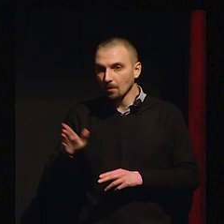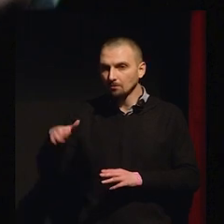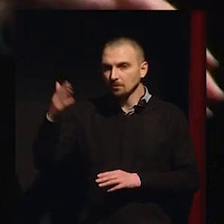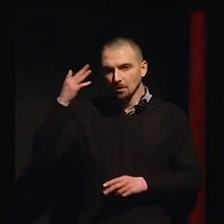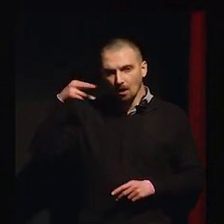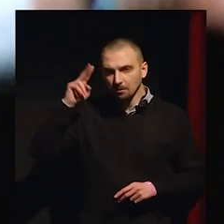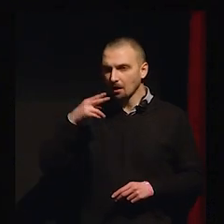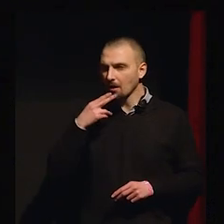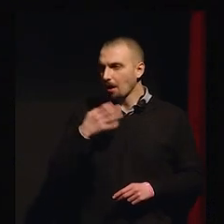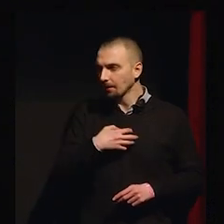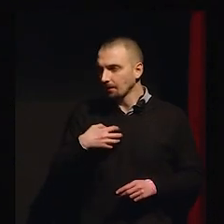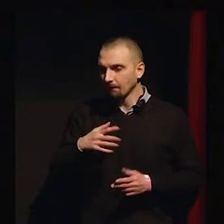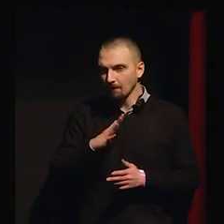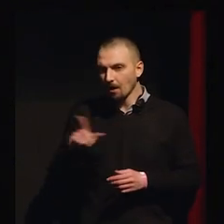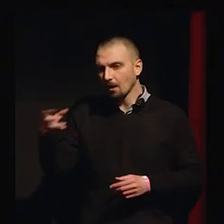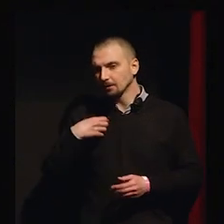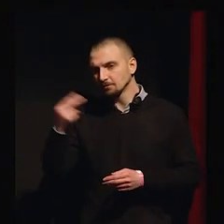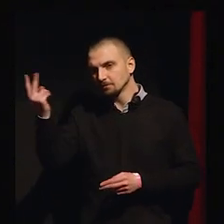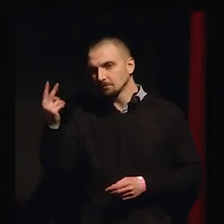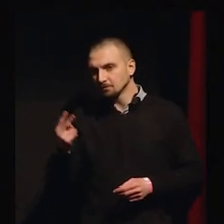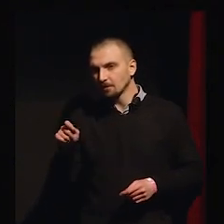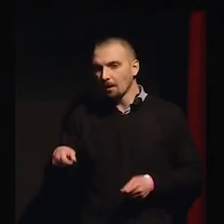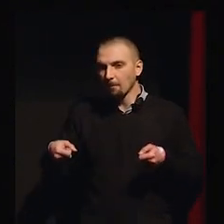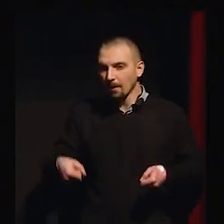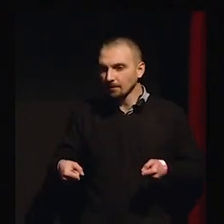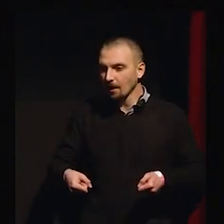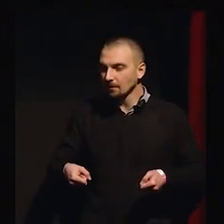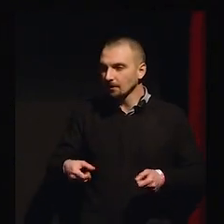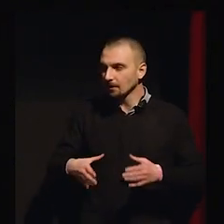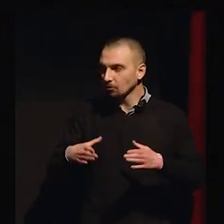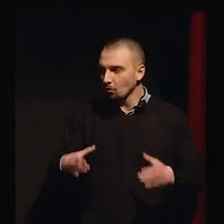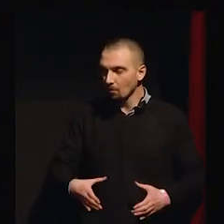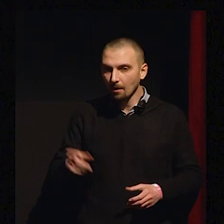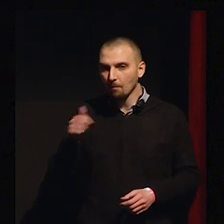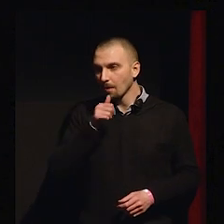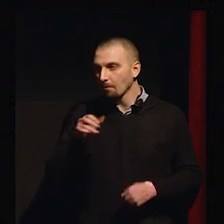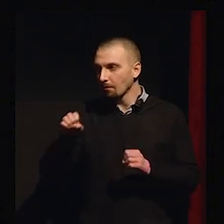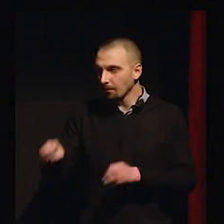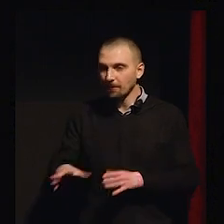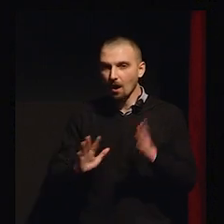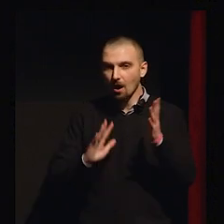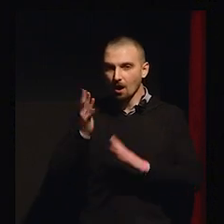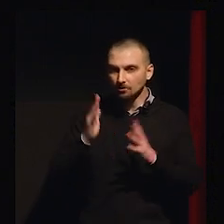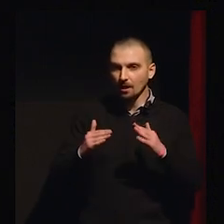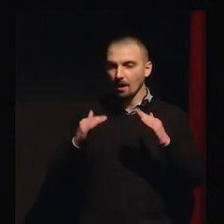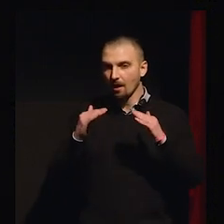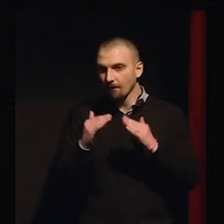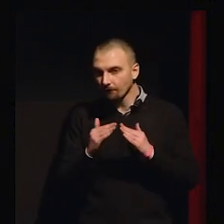draw peacocks and roses. A dad grumblingly put down his market bag and drew trees, houses, and cars.